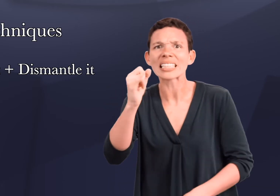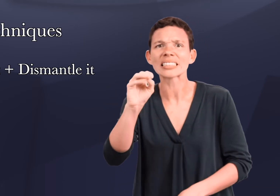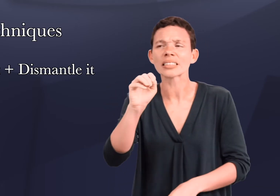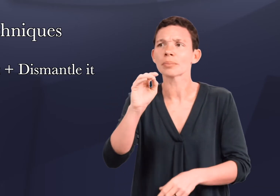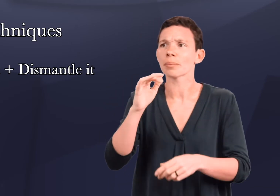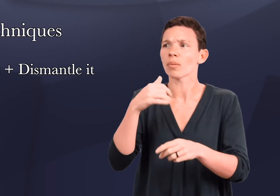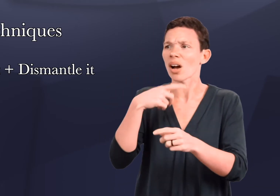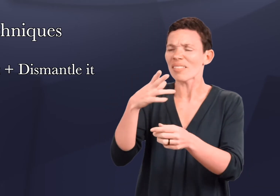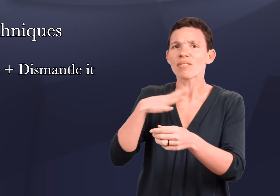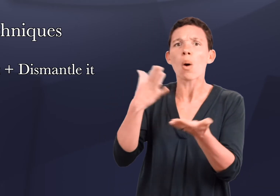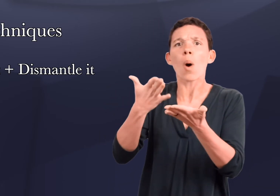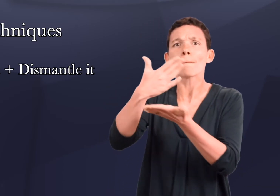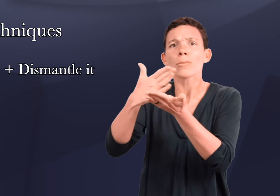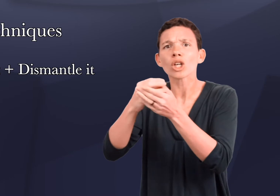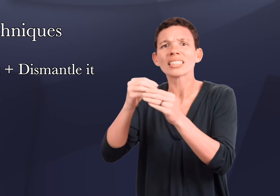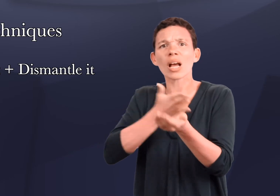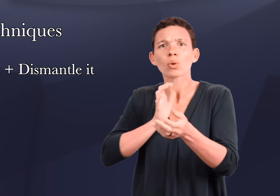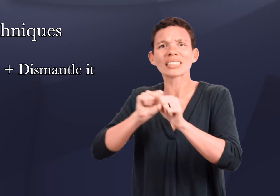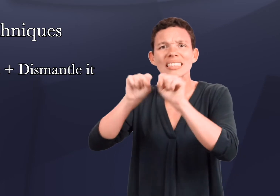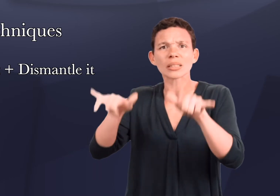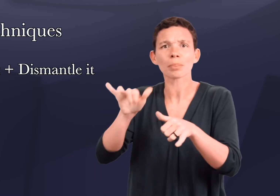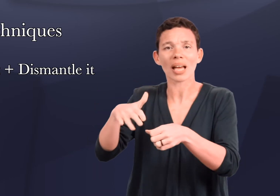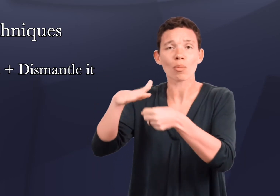Naming the parts of our services that are sexist,